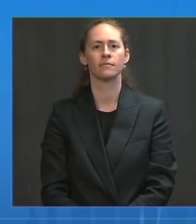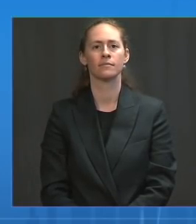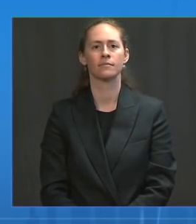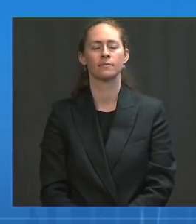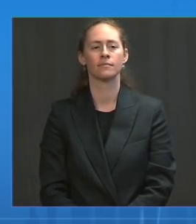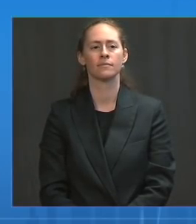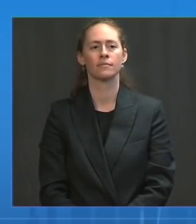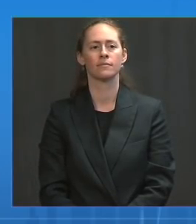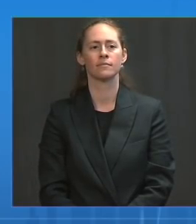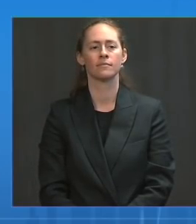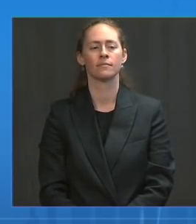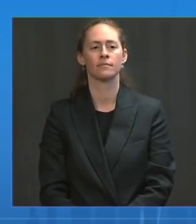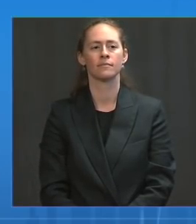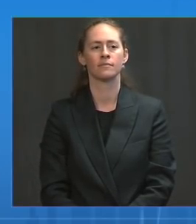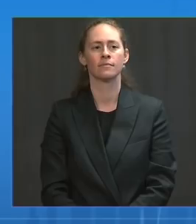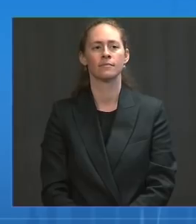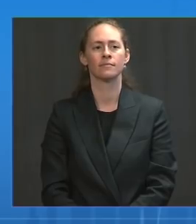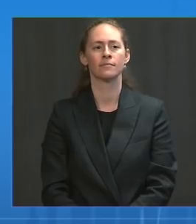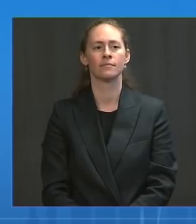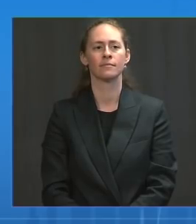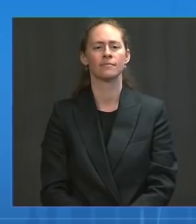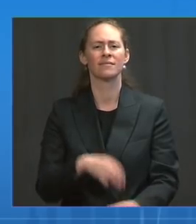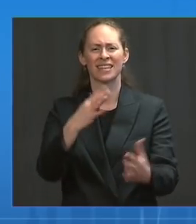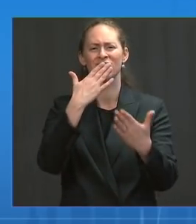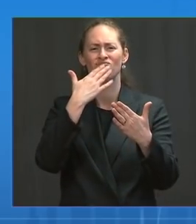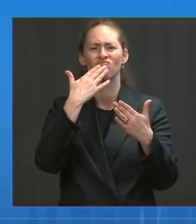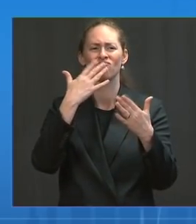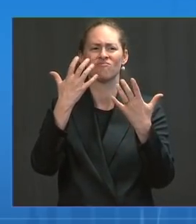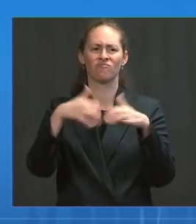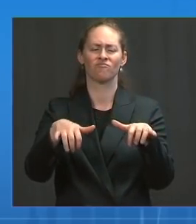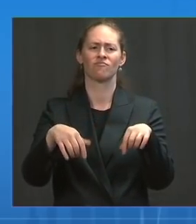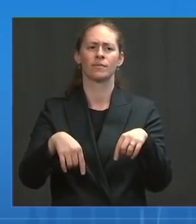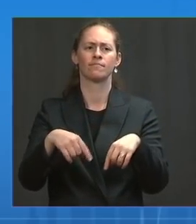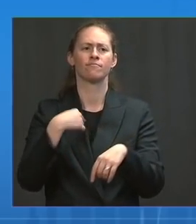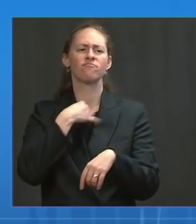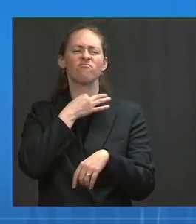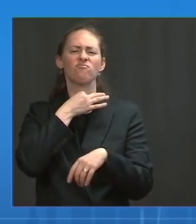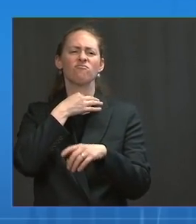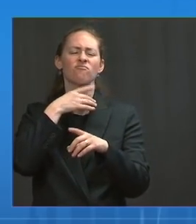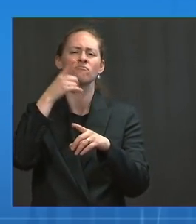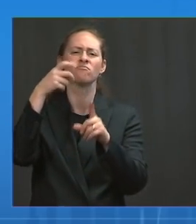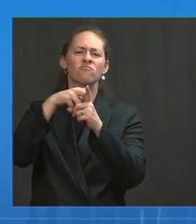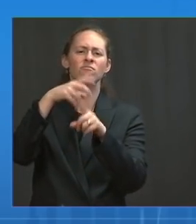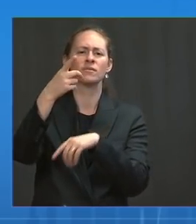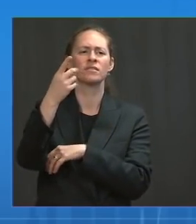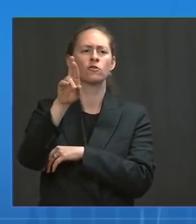The Press: Thank you for doing this. Dr. Walensky, can you follow a little bit up on the map you showed? It looked like in particular